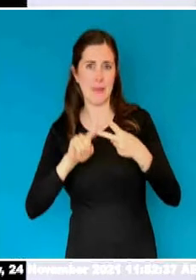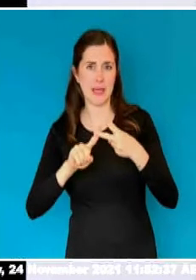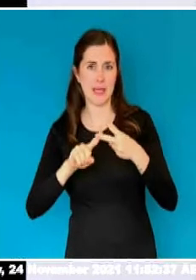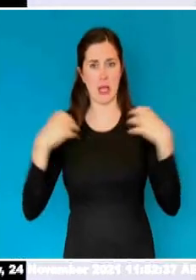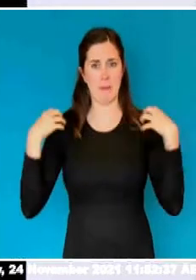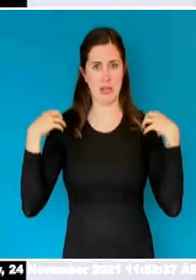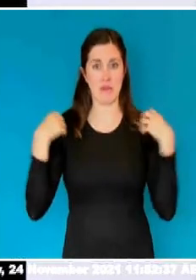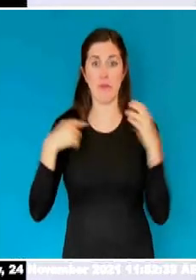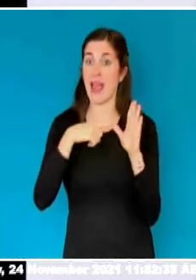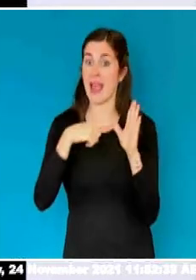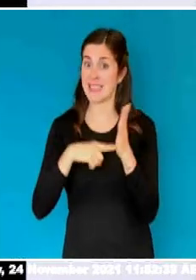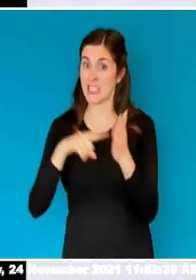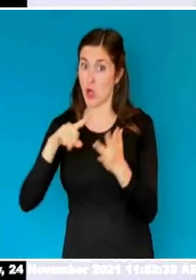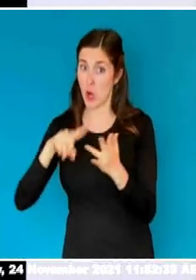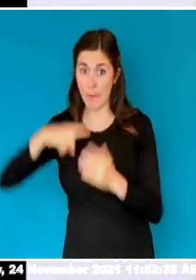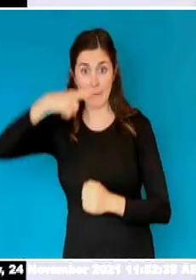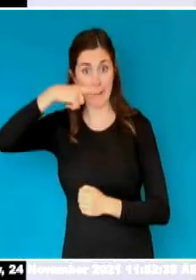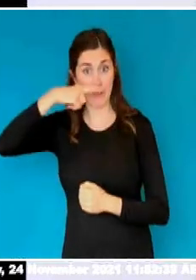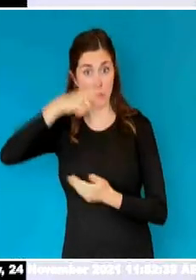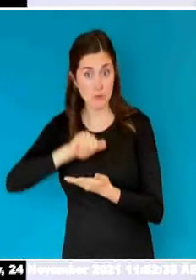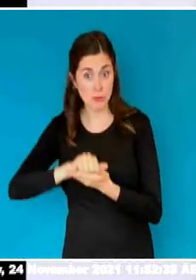That's correct.